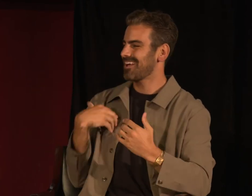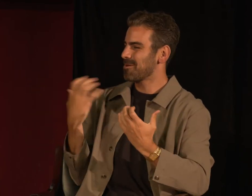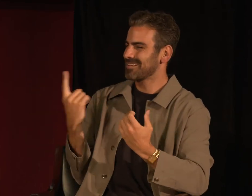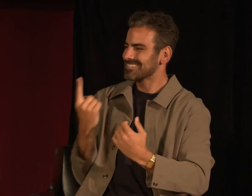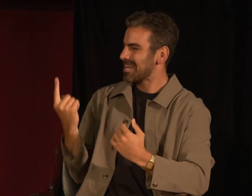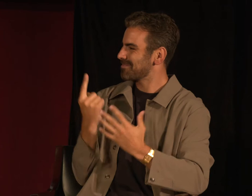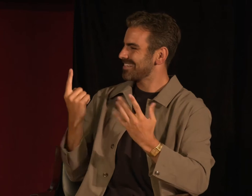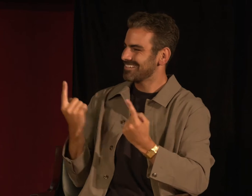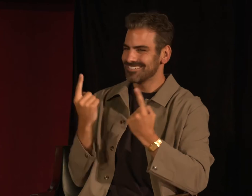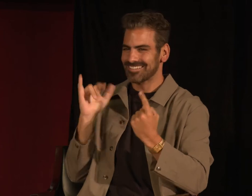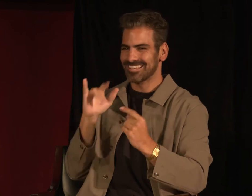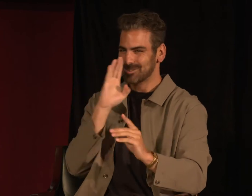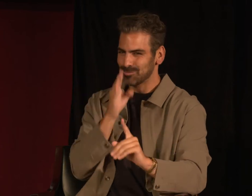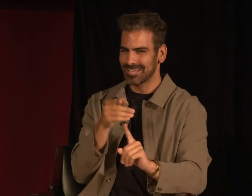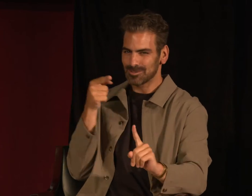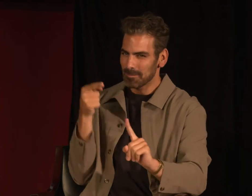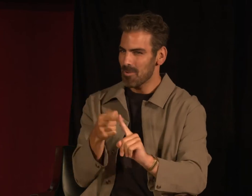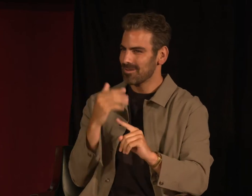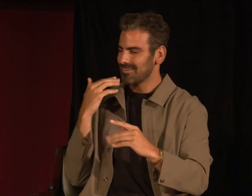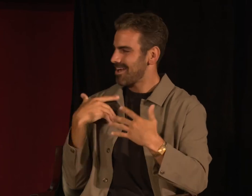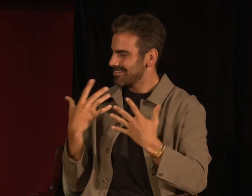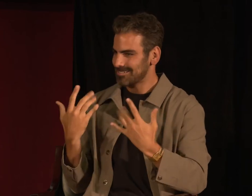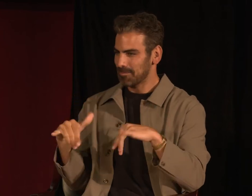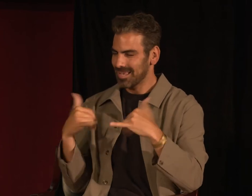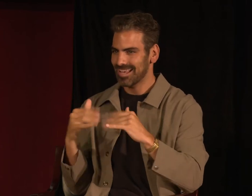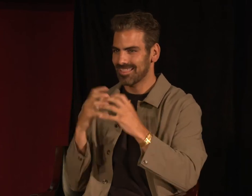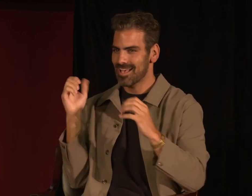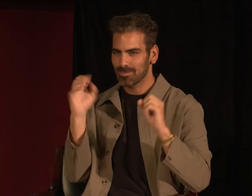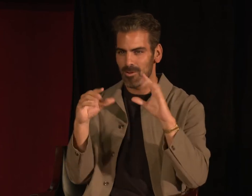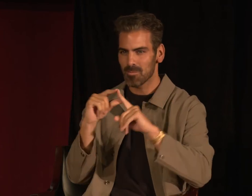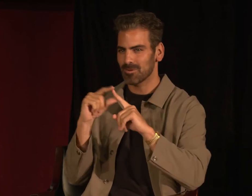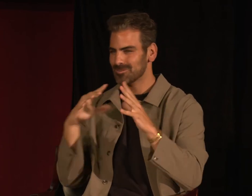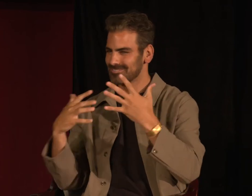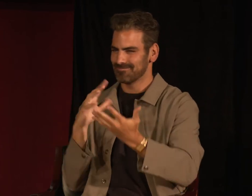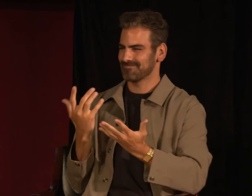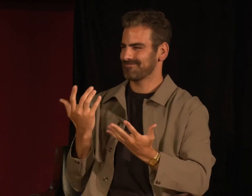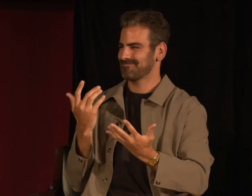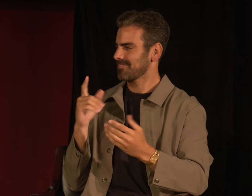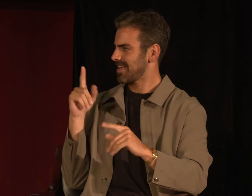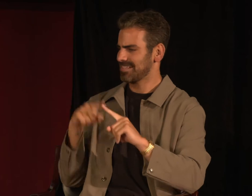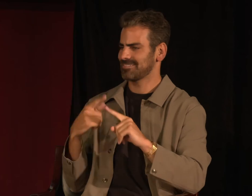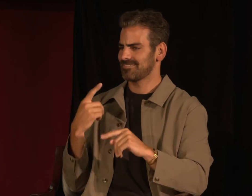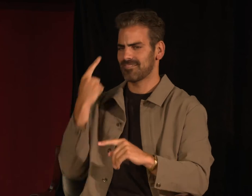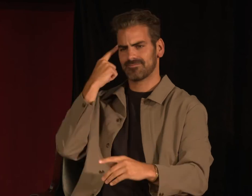I didn't want to stylize something that had been done. I wanted to get direct to the point and I wanted to make it clear the second that you see it on the shelf and everything that